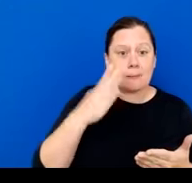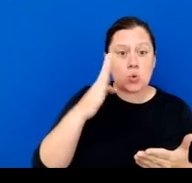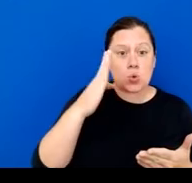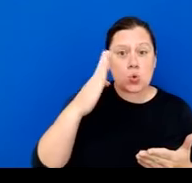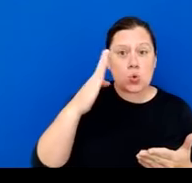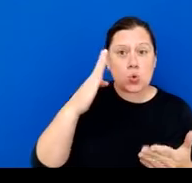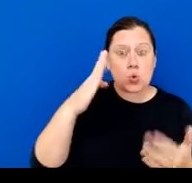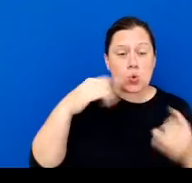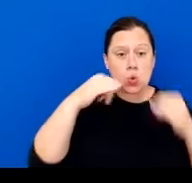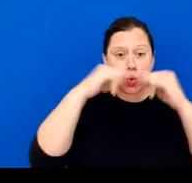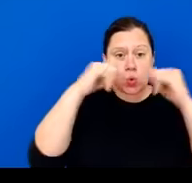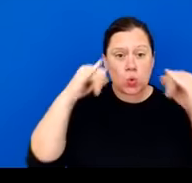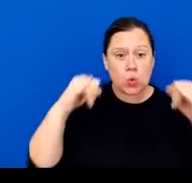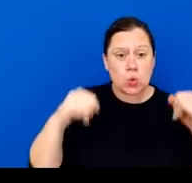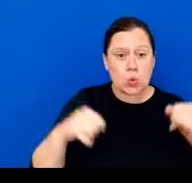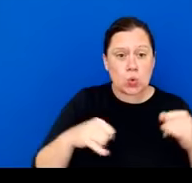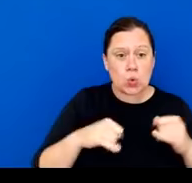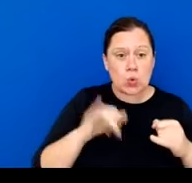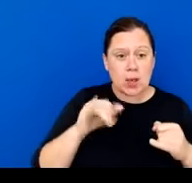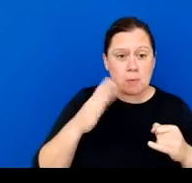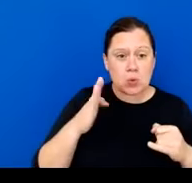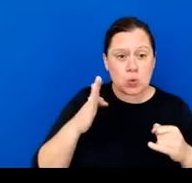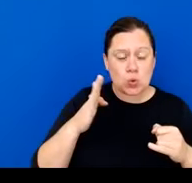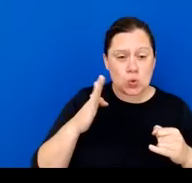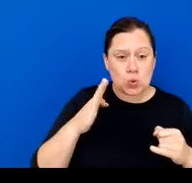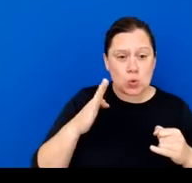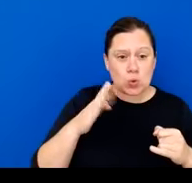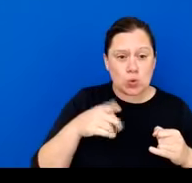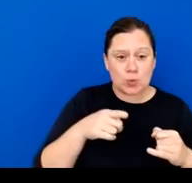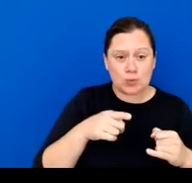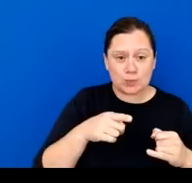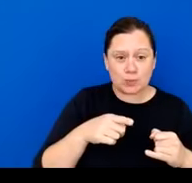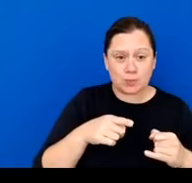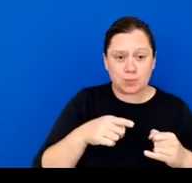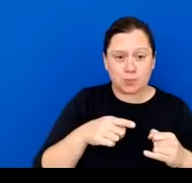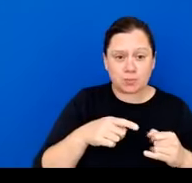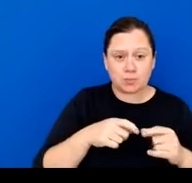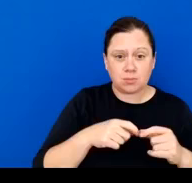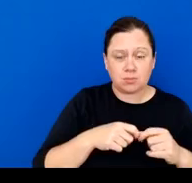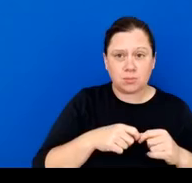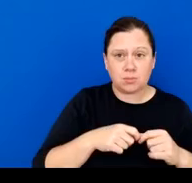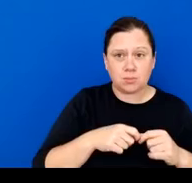pin here you can see the blue that's the fire perimeter the fire edge